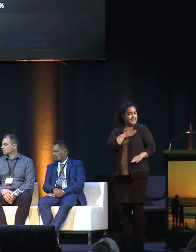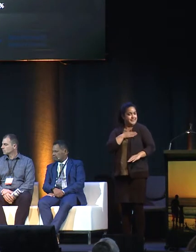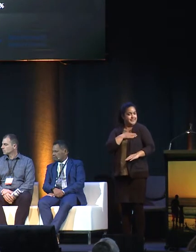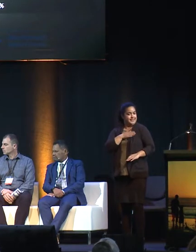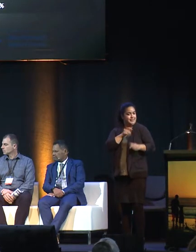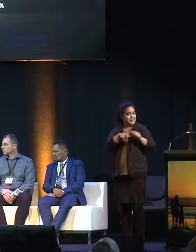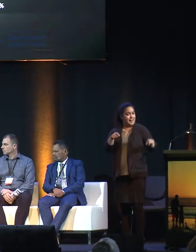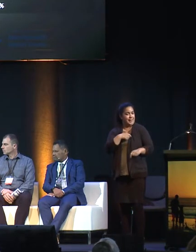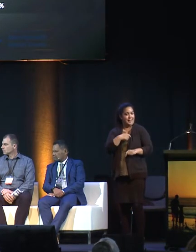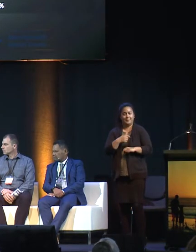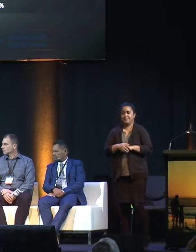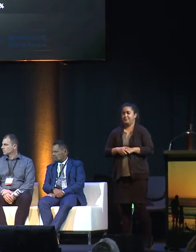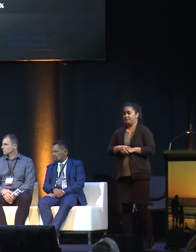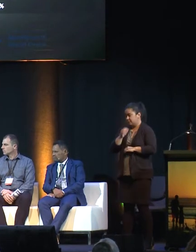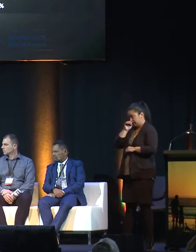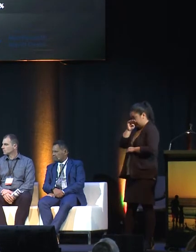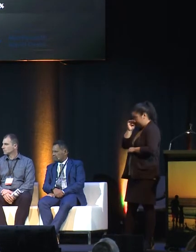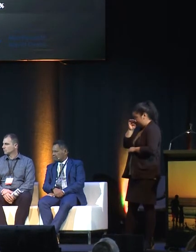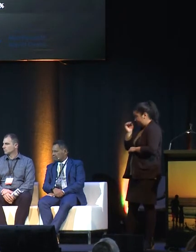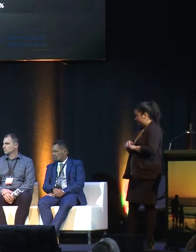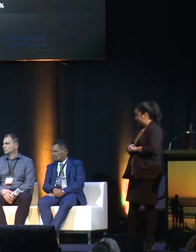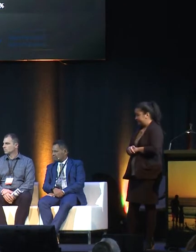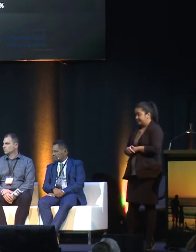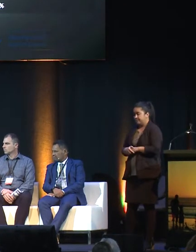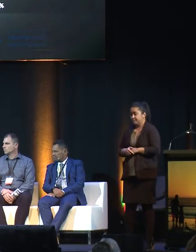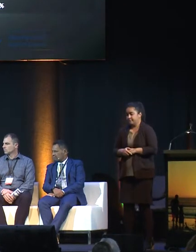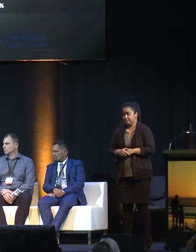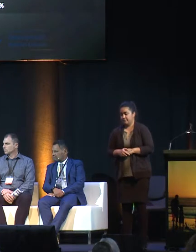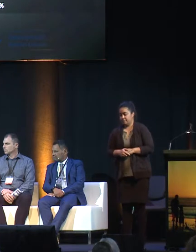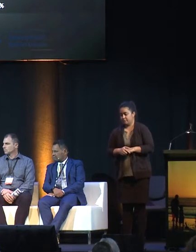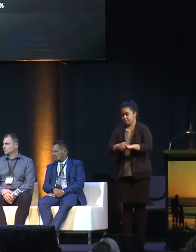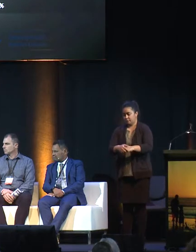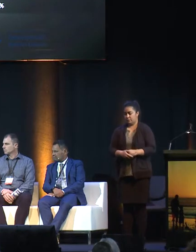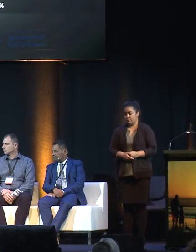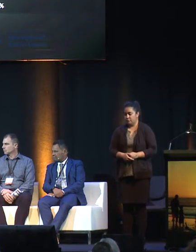of this sure? Jen: Thank you. So if you have a look at the